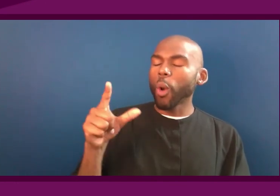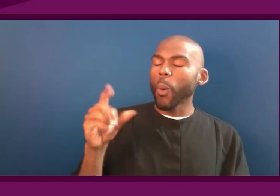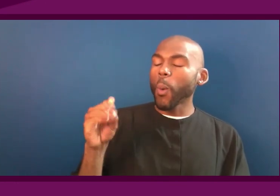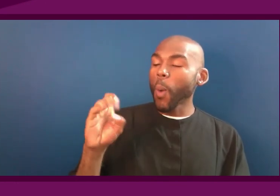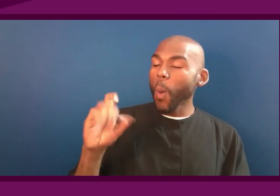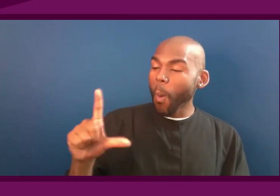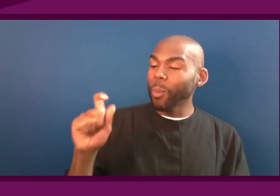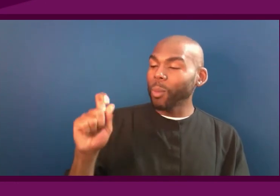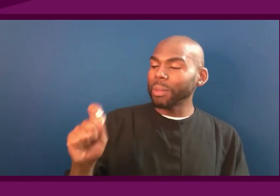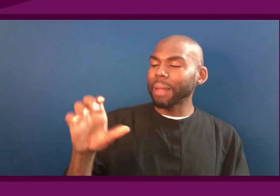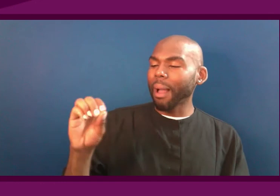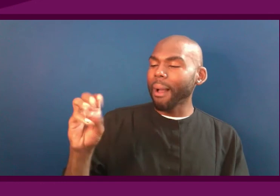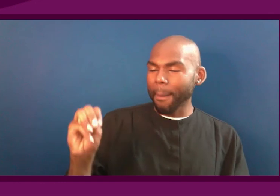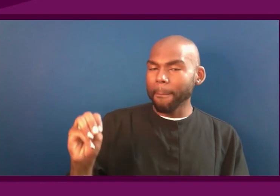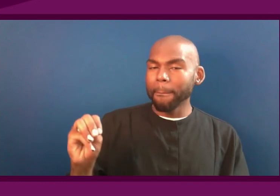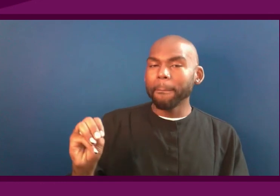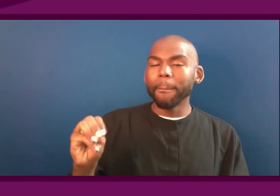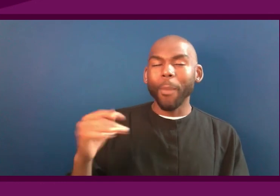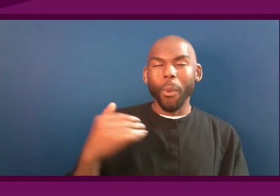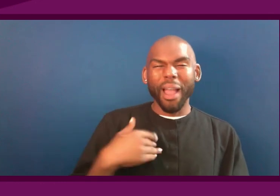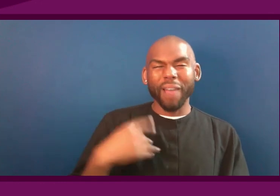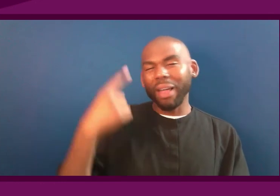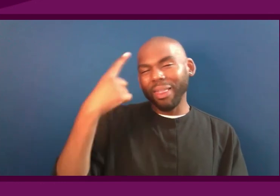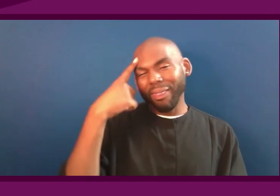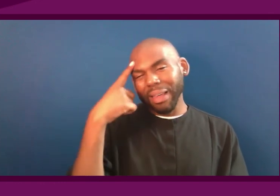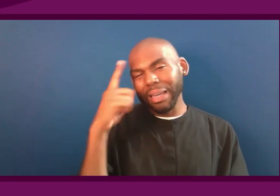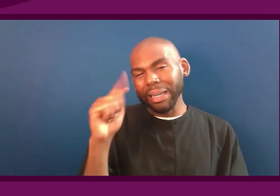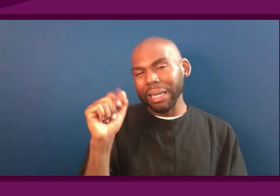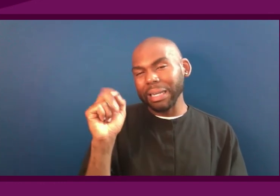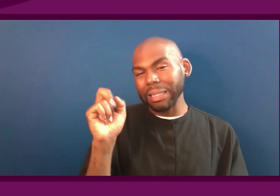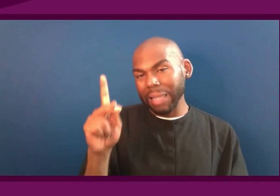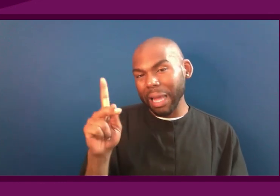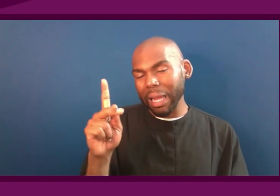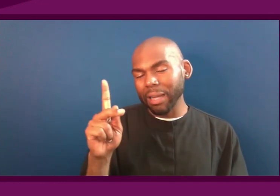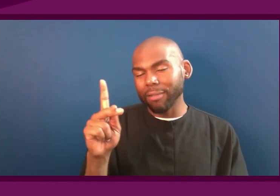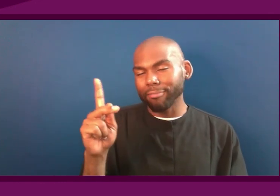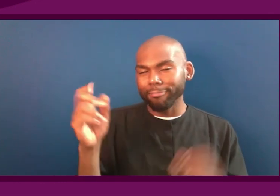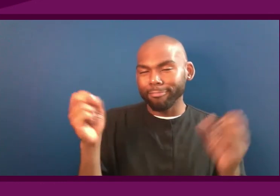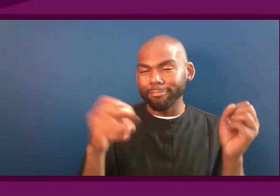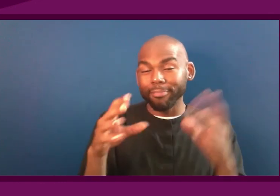because we want the community to help us, but we are proud that WID is a partner of Billion Strong,